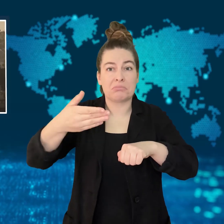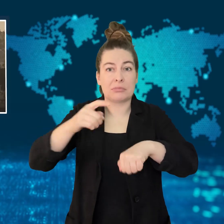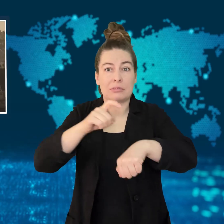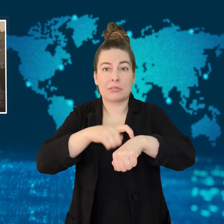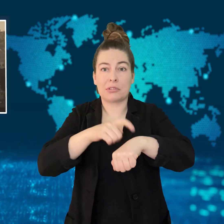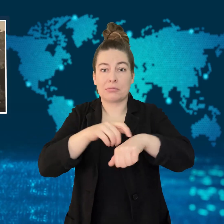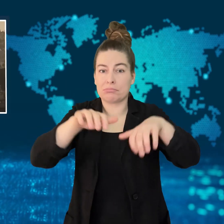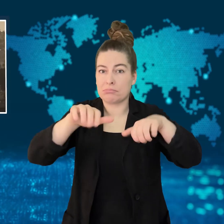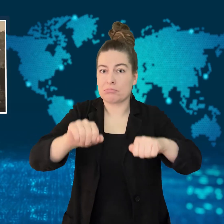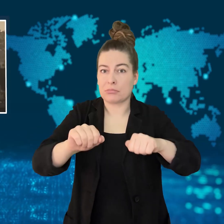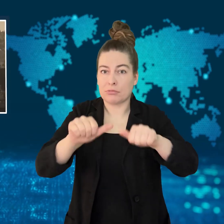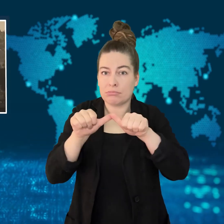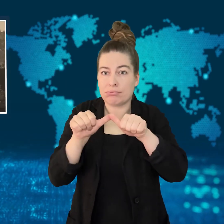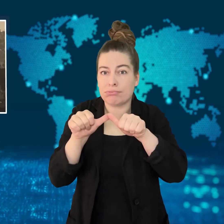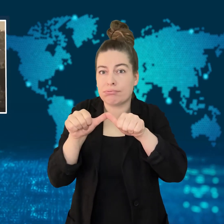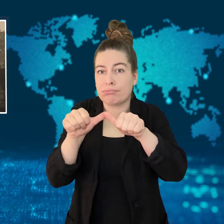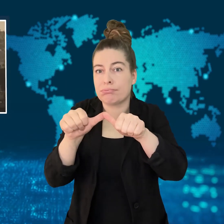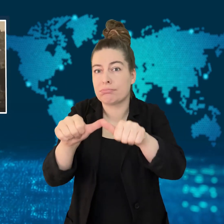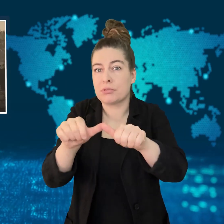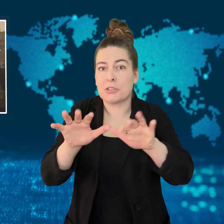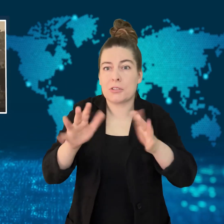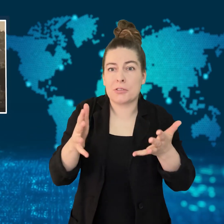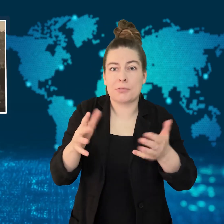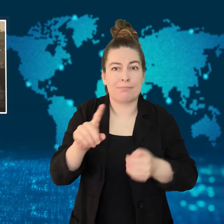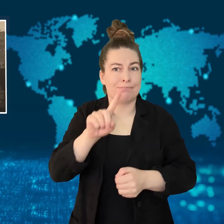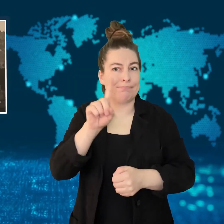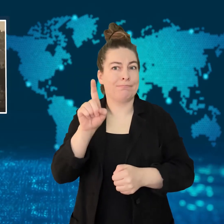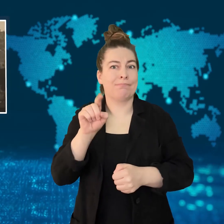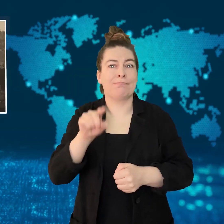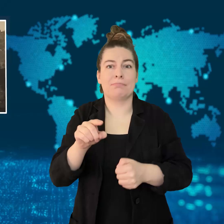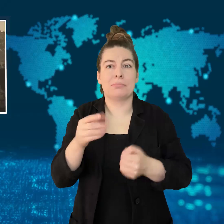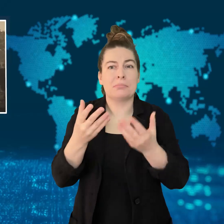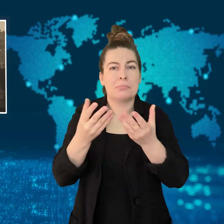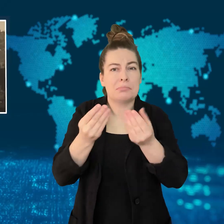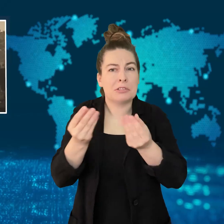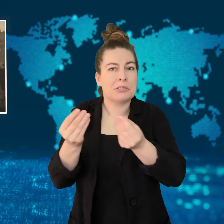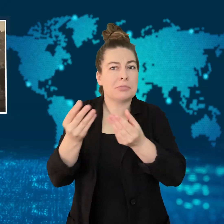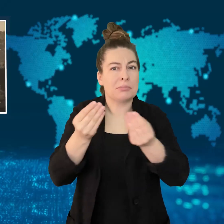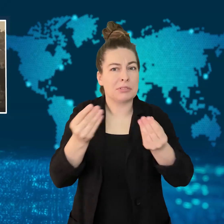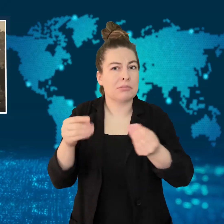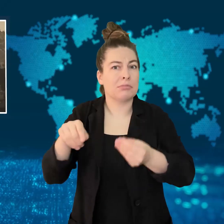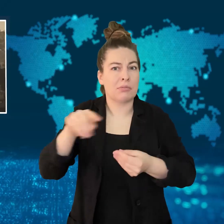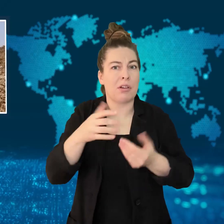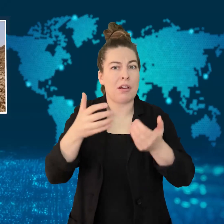the military renewed its operations.